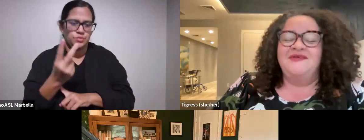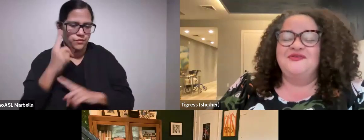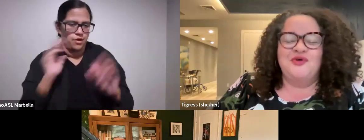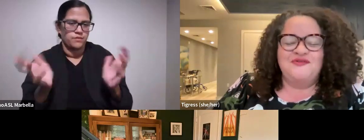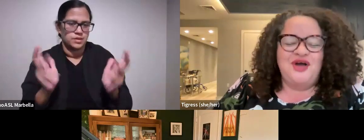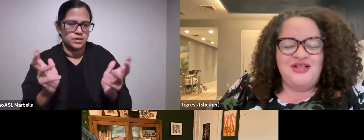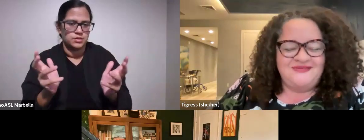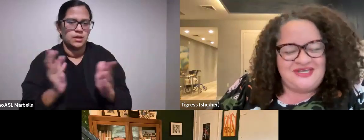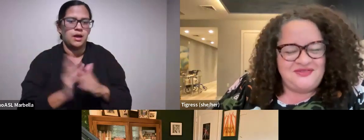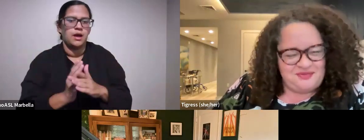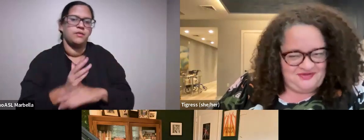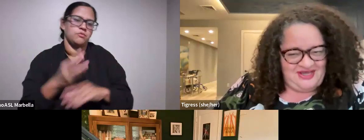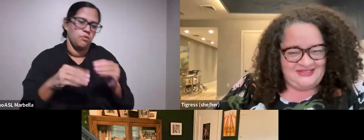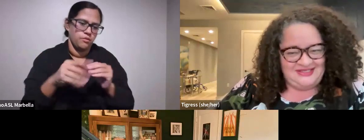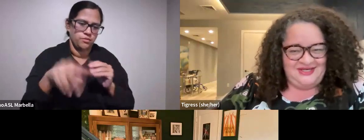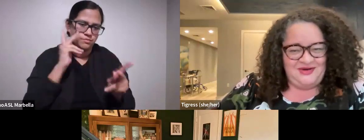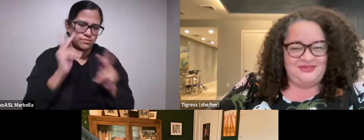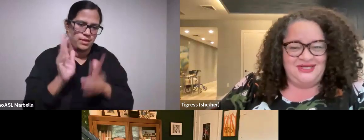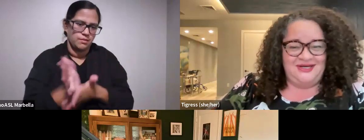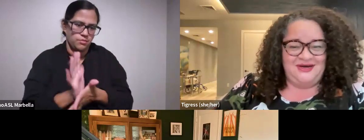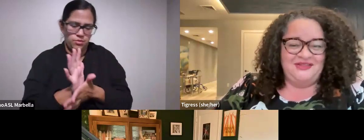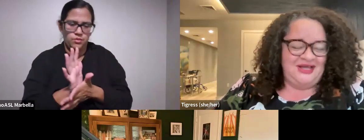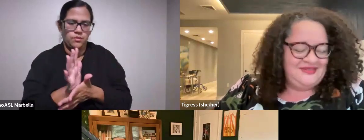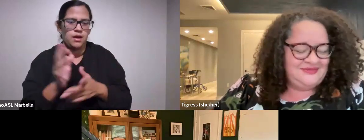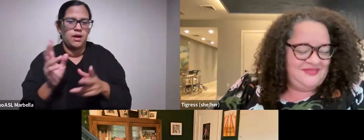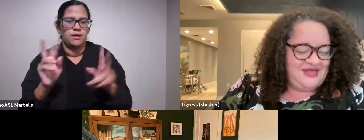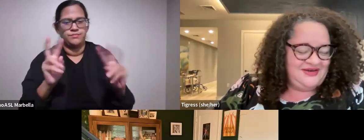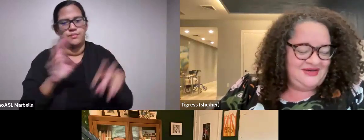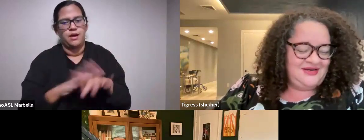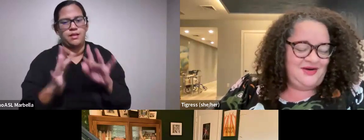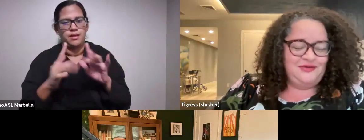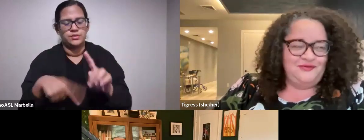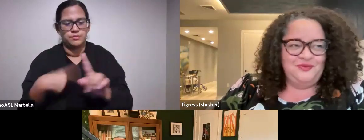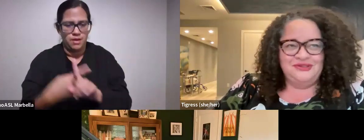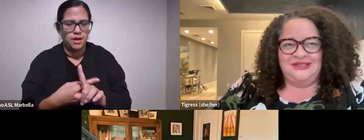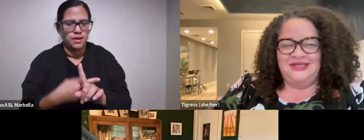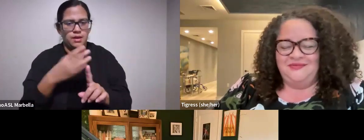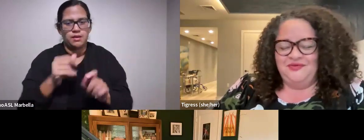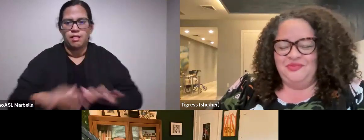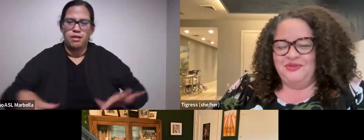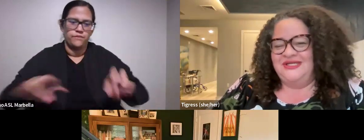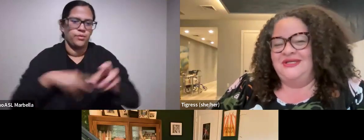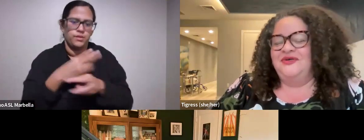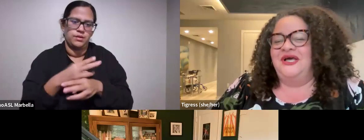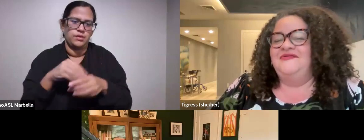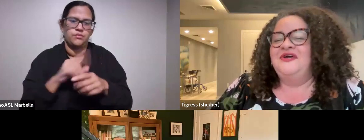after. More of y'all have seen the movie as it goes online this month and all over the world in real life.